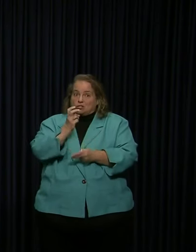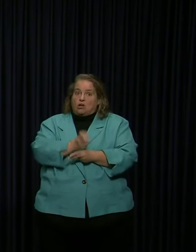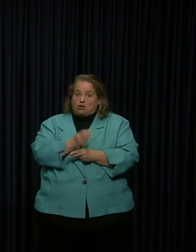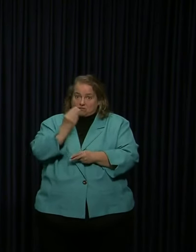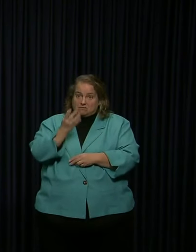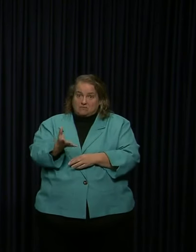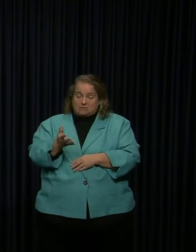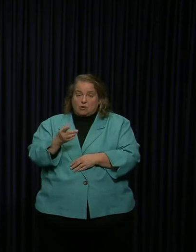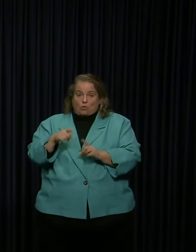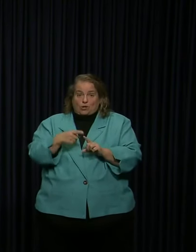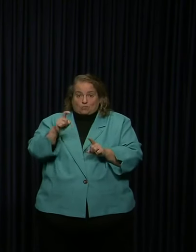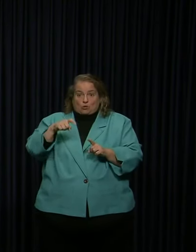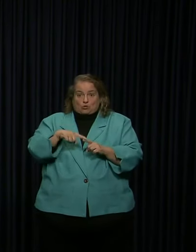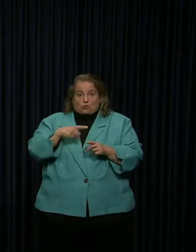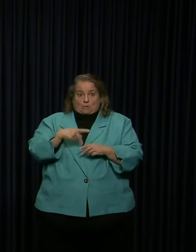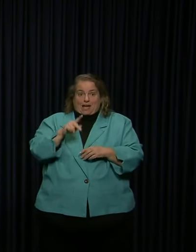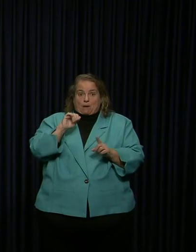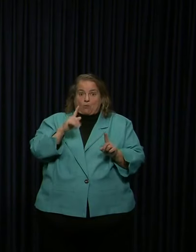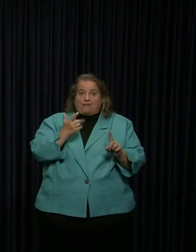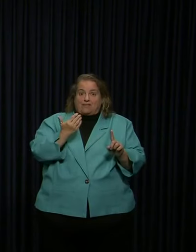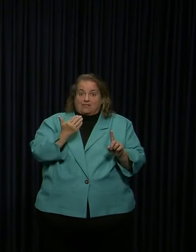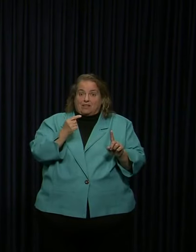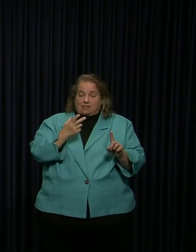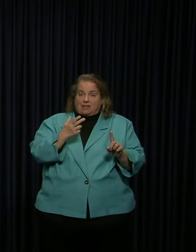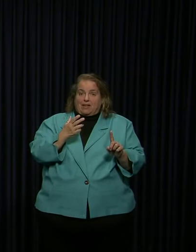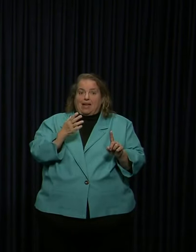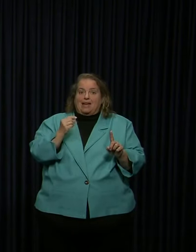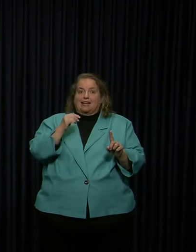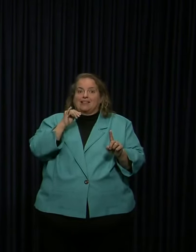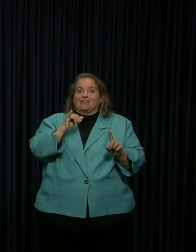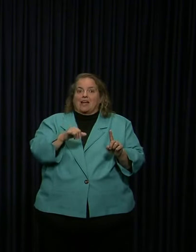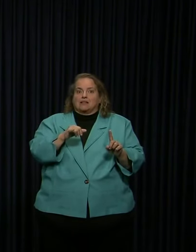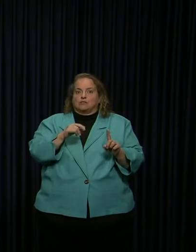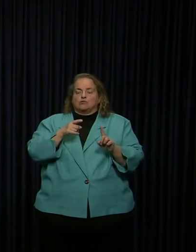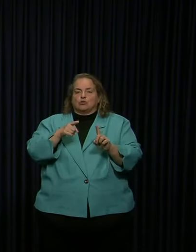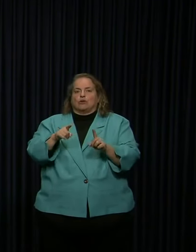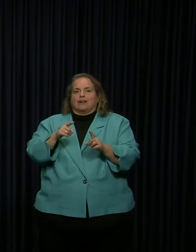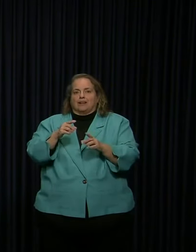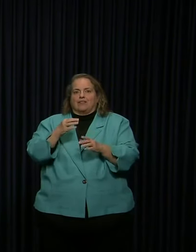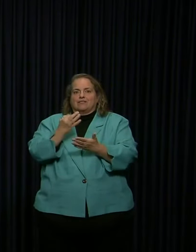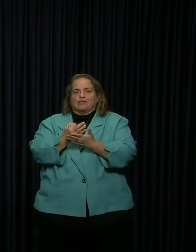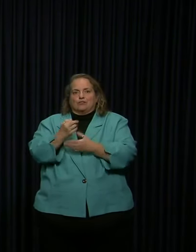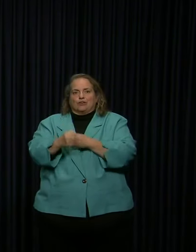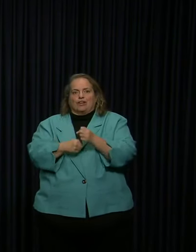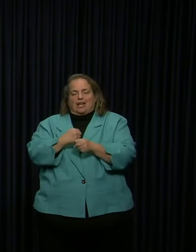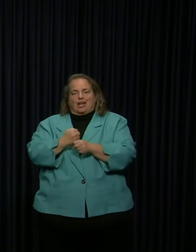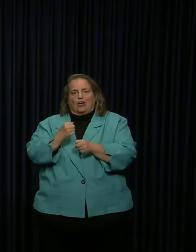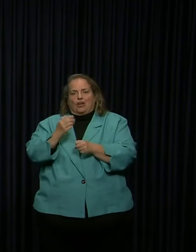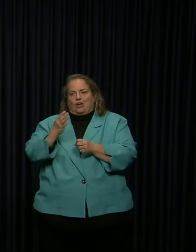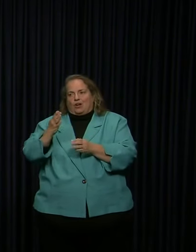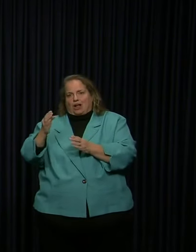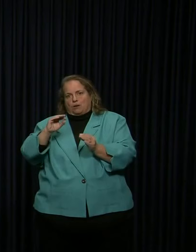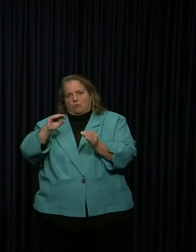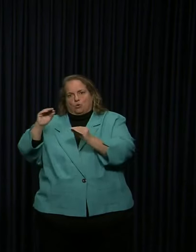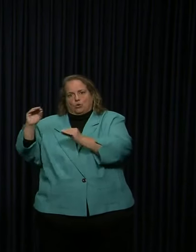VIOLATIONS OF SOCIAL DISTANCING FOR THE MOST PART AREN'T TAKING PART AT NIGHT. THEY'RE TAKING PART IN THE MIDDLE OF THE DAY, ESPECIALLY